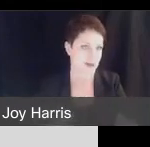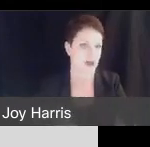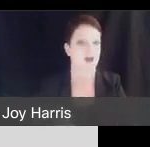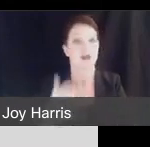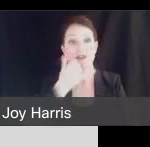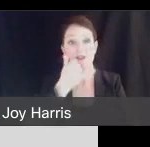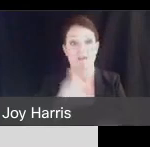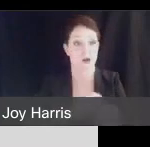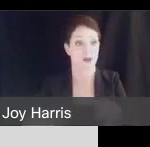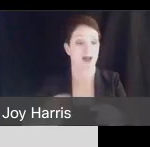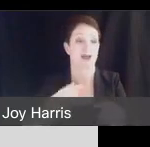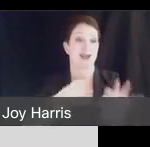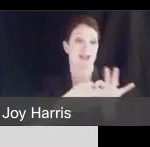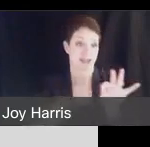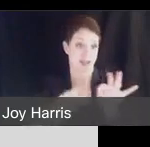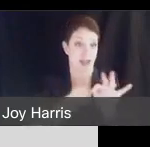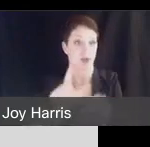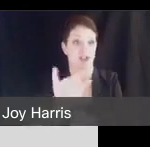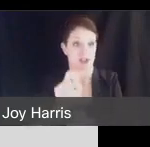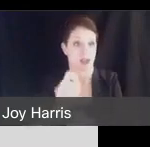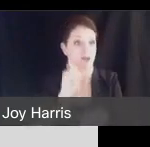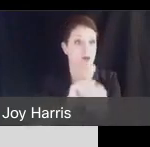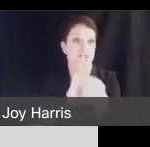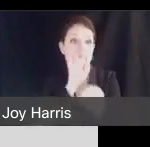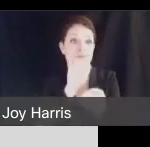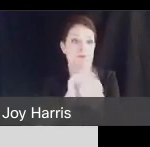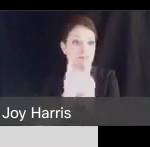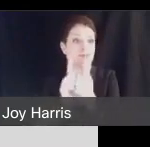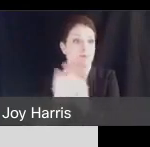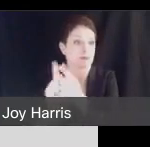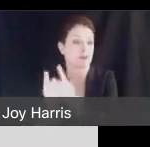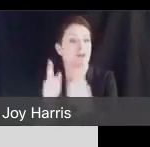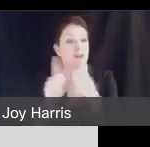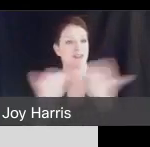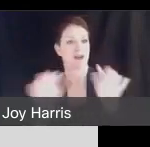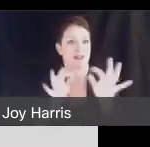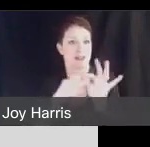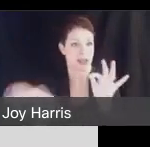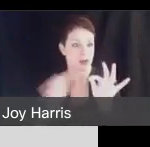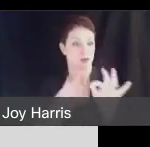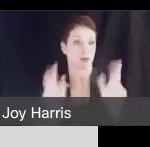have language line available, multiple languages, so individuals can make an appointment in the